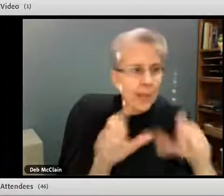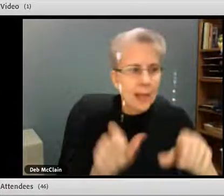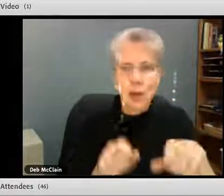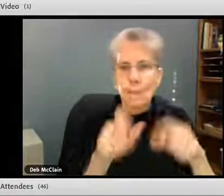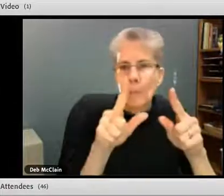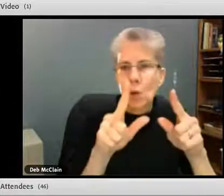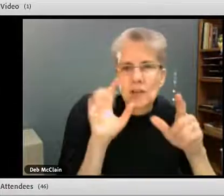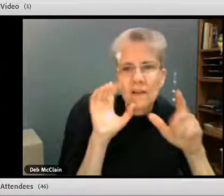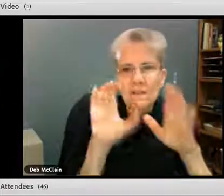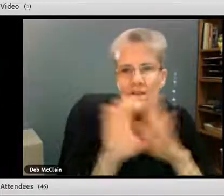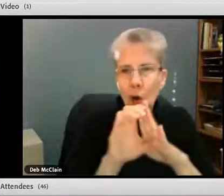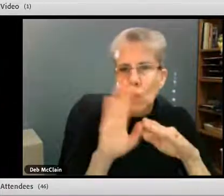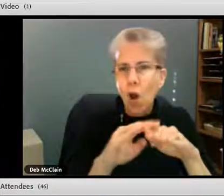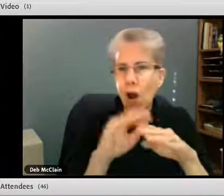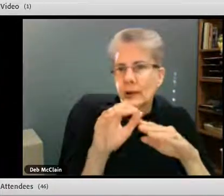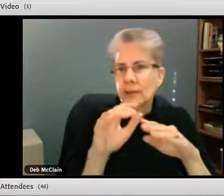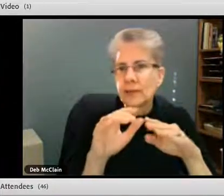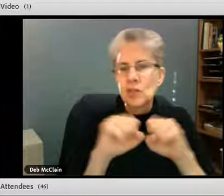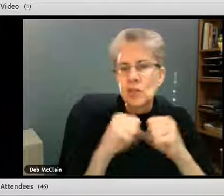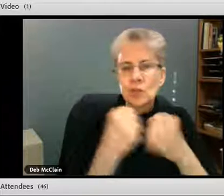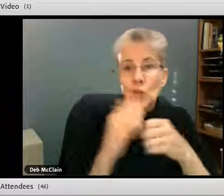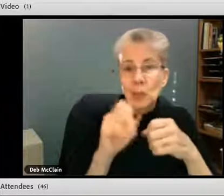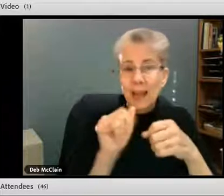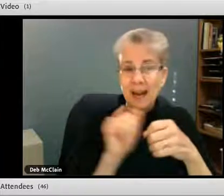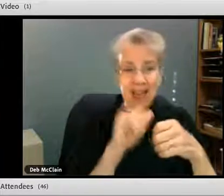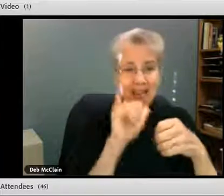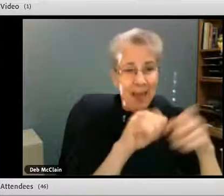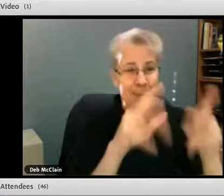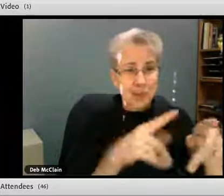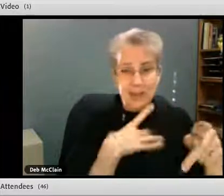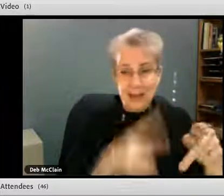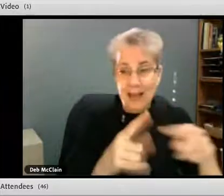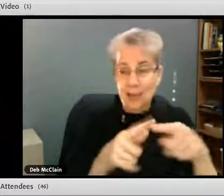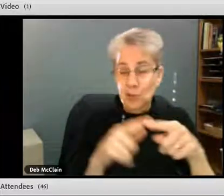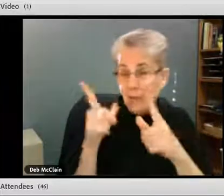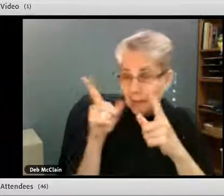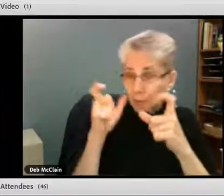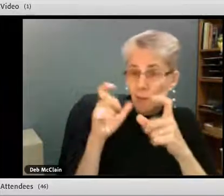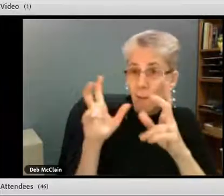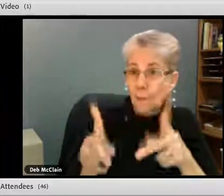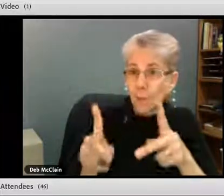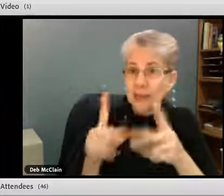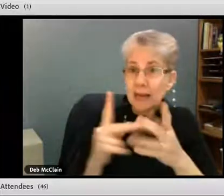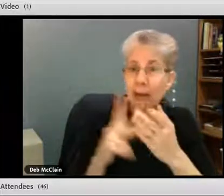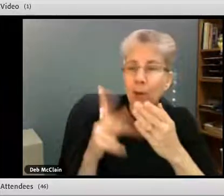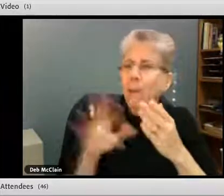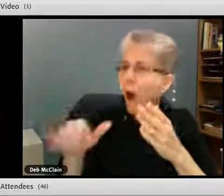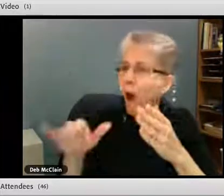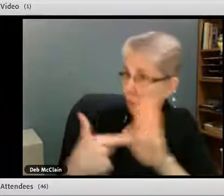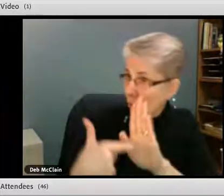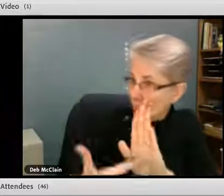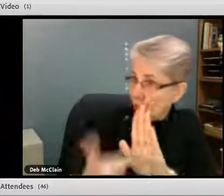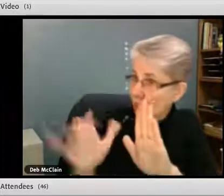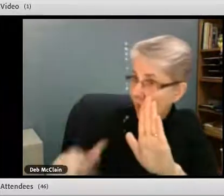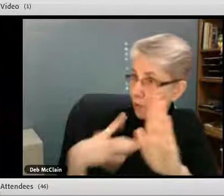that someone doesn't like. So often, if I take a picture of somebody at a program, I go, "Hey, what do you think?" They'll say, "Oh, yeah, that's a -- okay, share that."